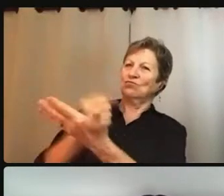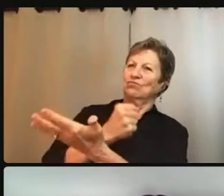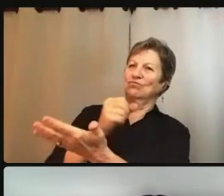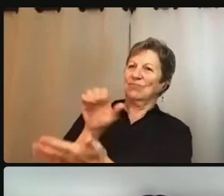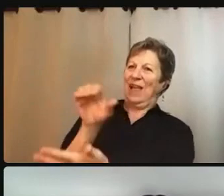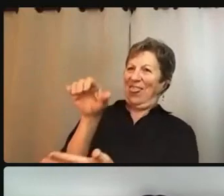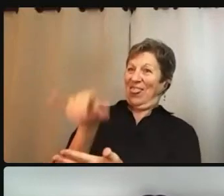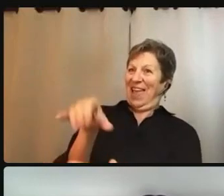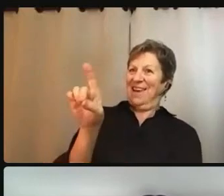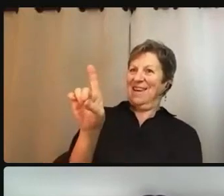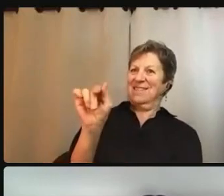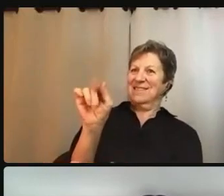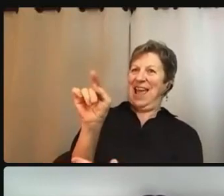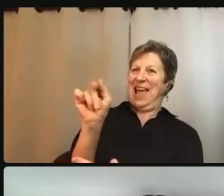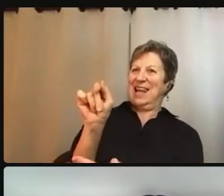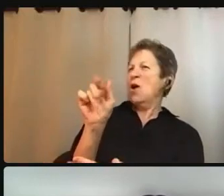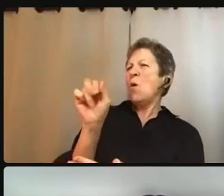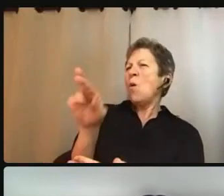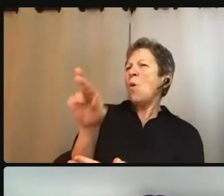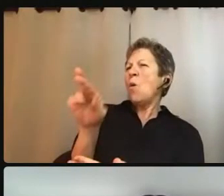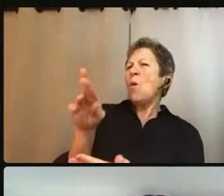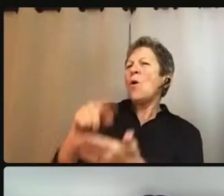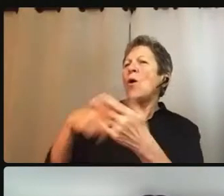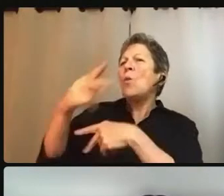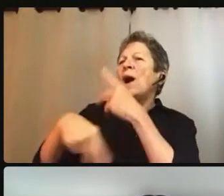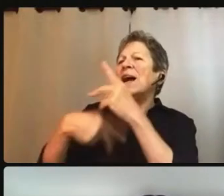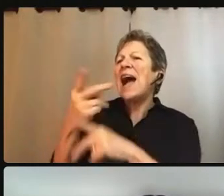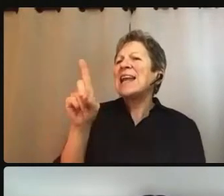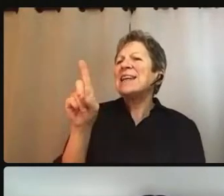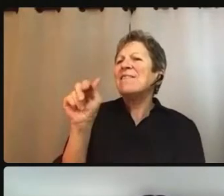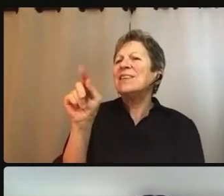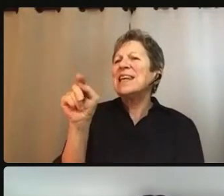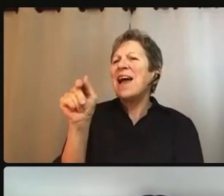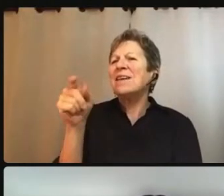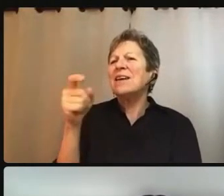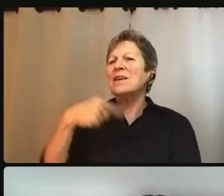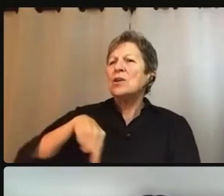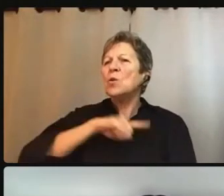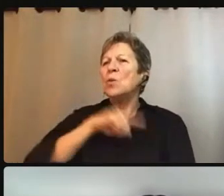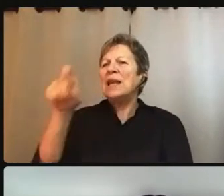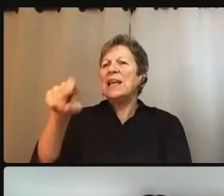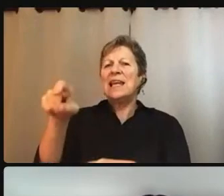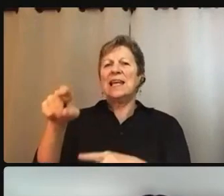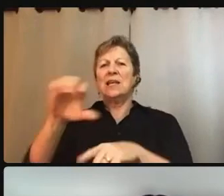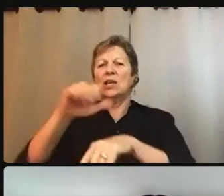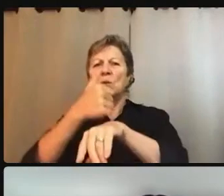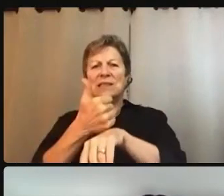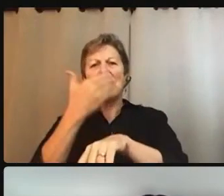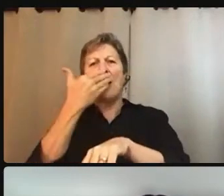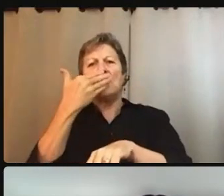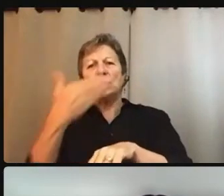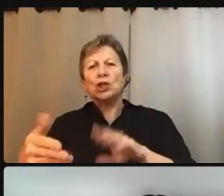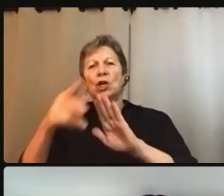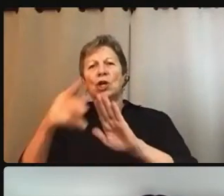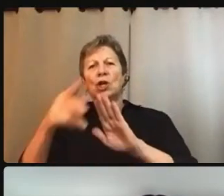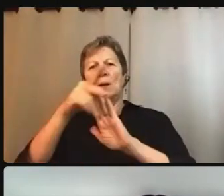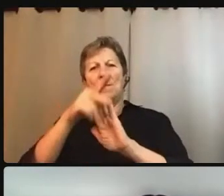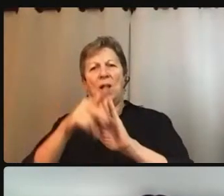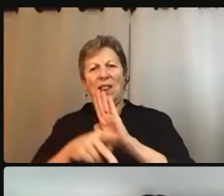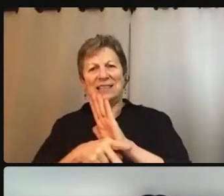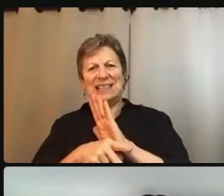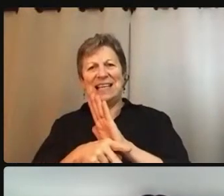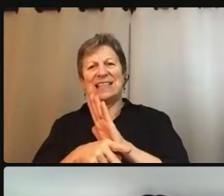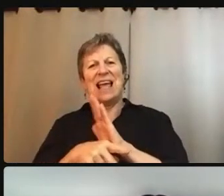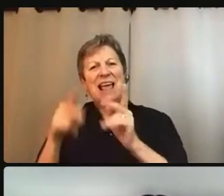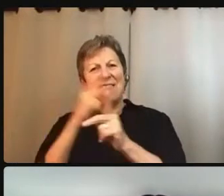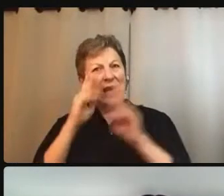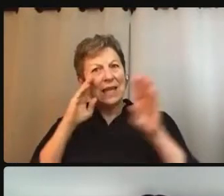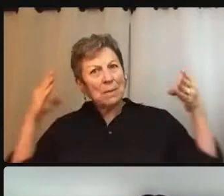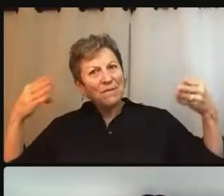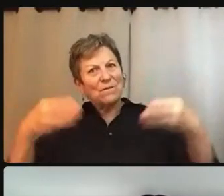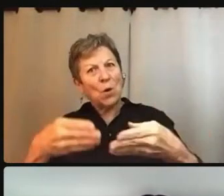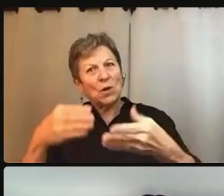IMPLEMENTED, HOW WOULD YOU USE